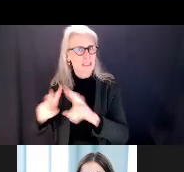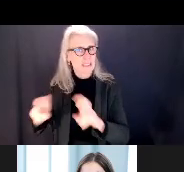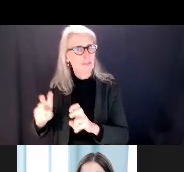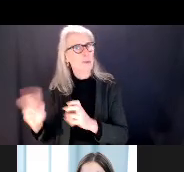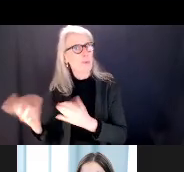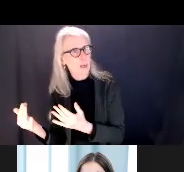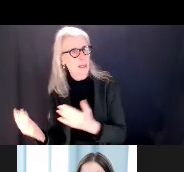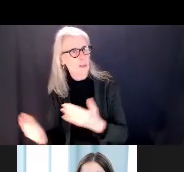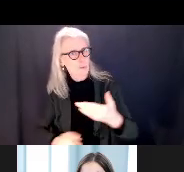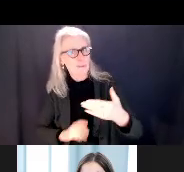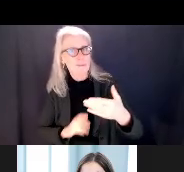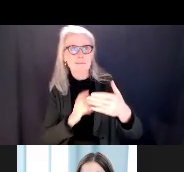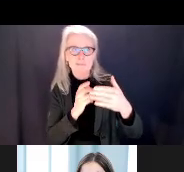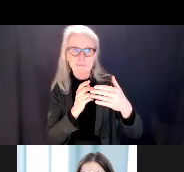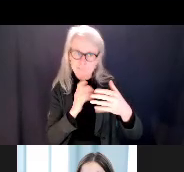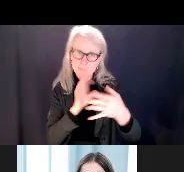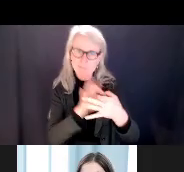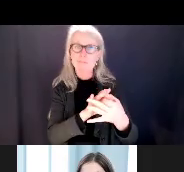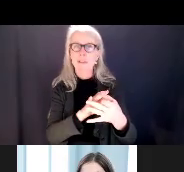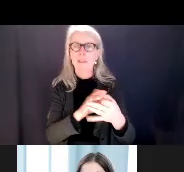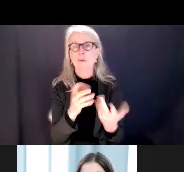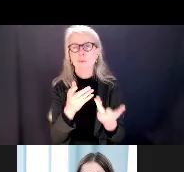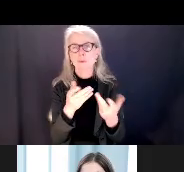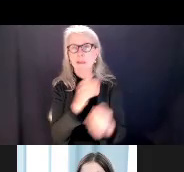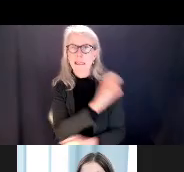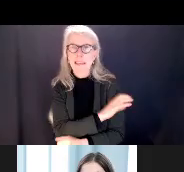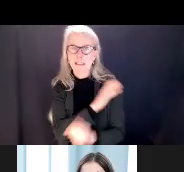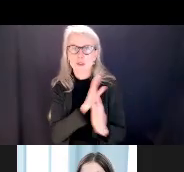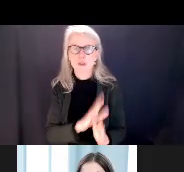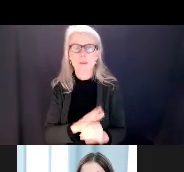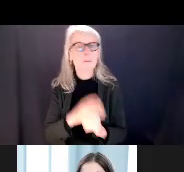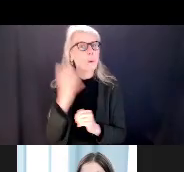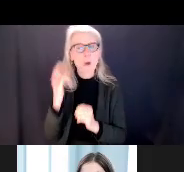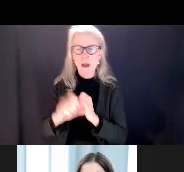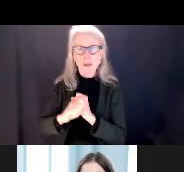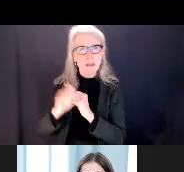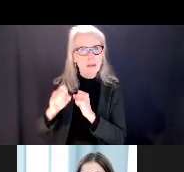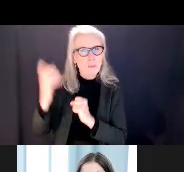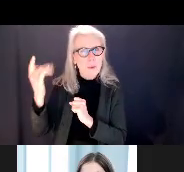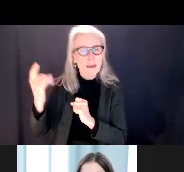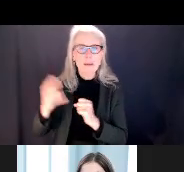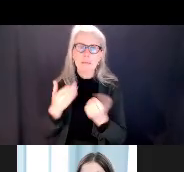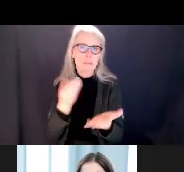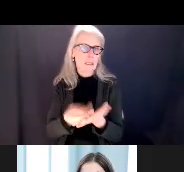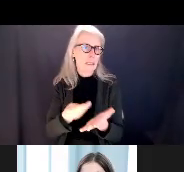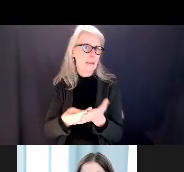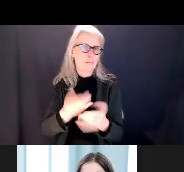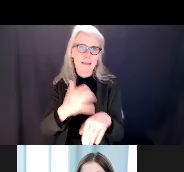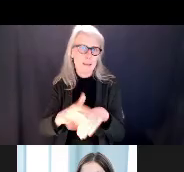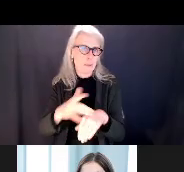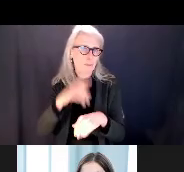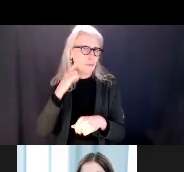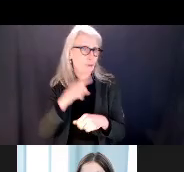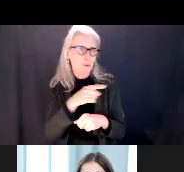of different reasons for this. It can be lack of funding for um health care providers. It can be